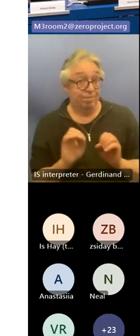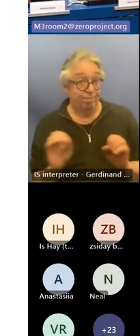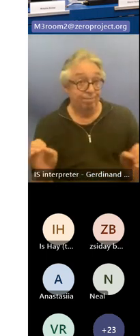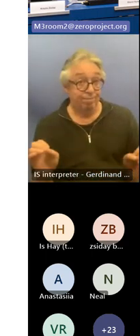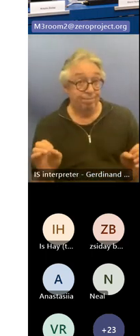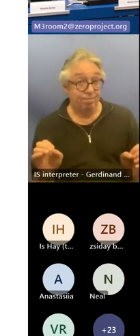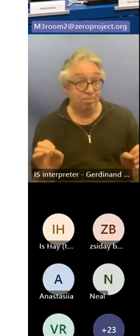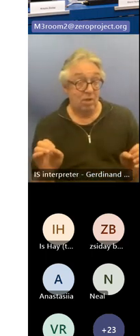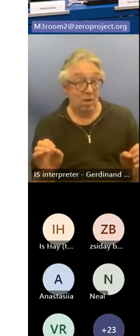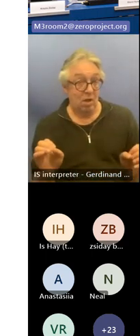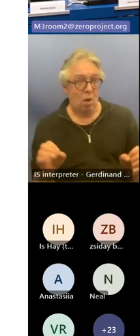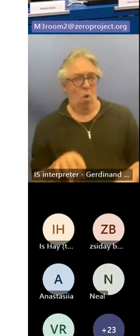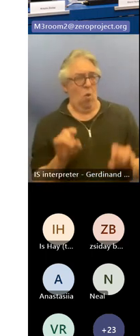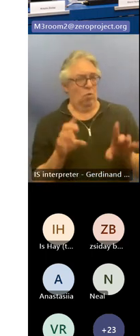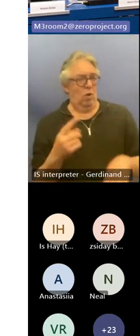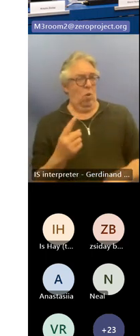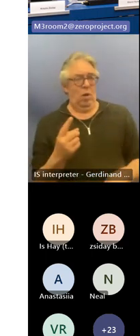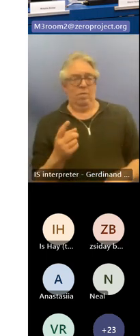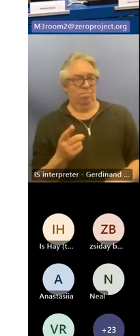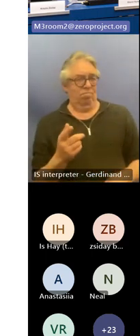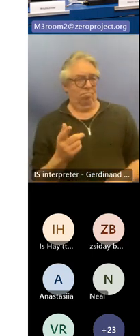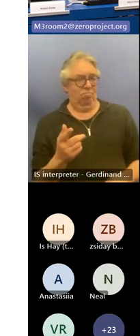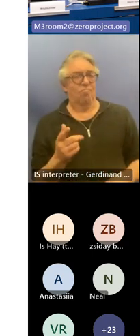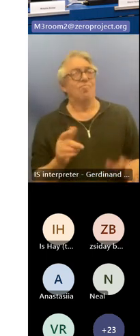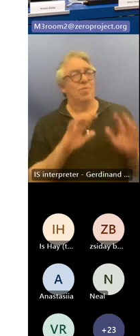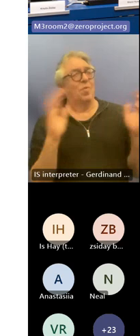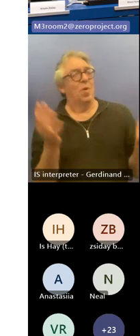across the world. There are not enough people with disabilities in the boardroom making the decisions